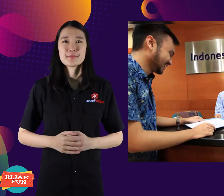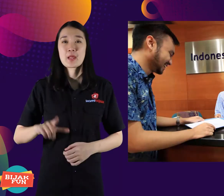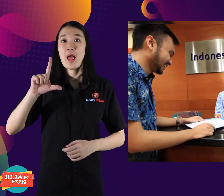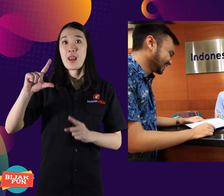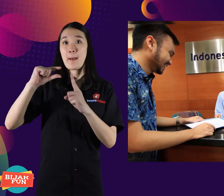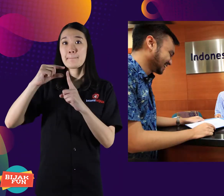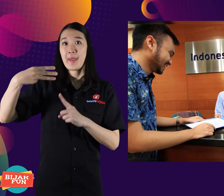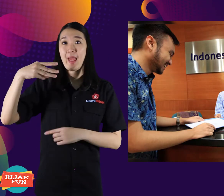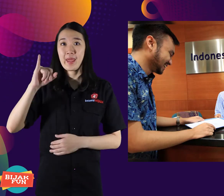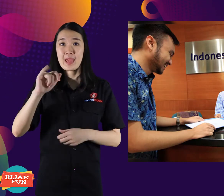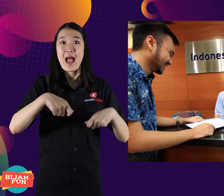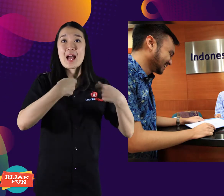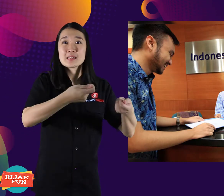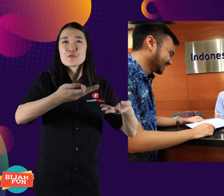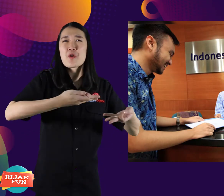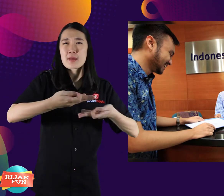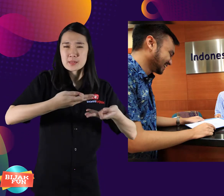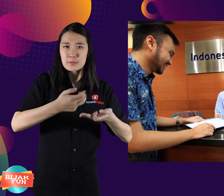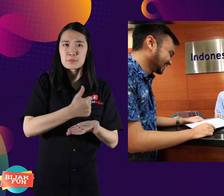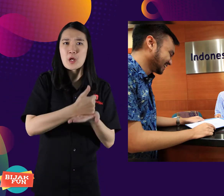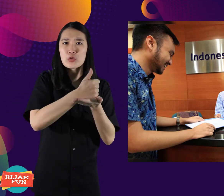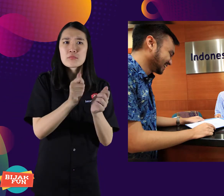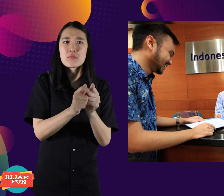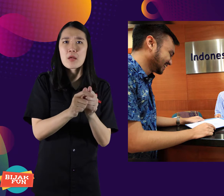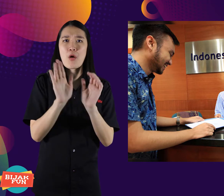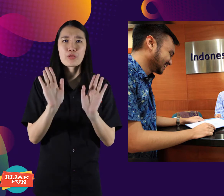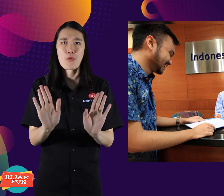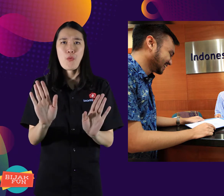Does LPEI provide assistance only for fees?